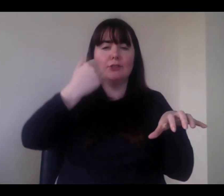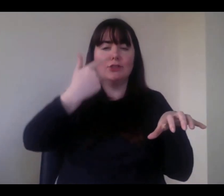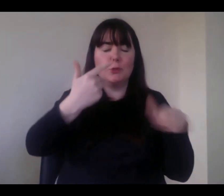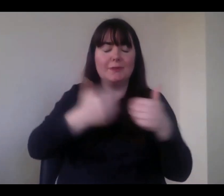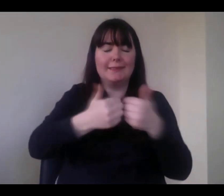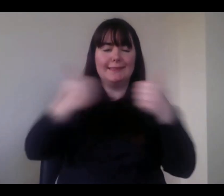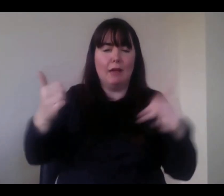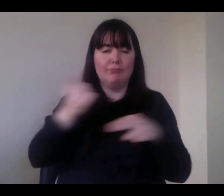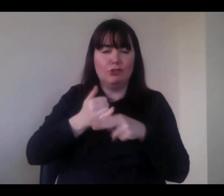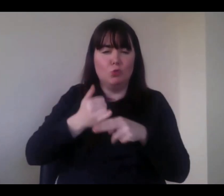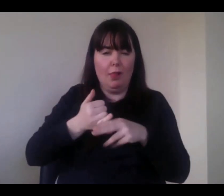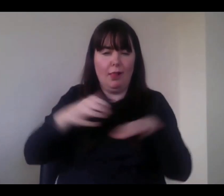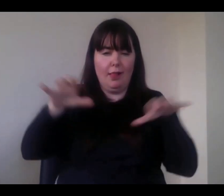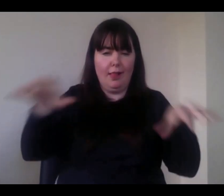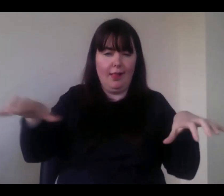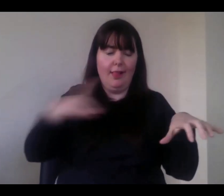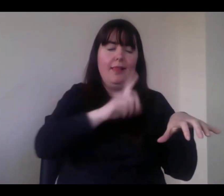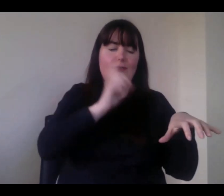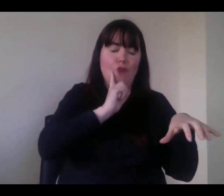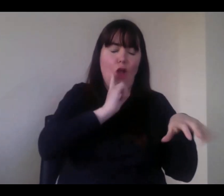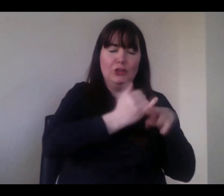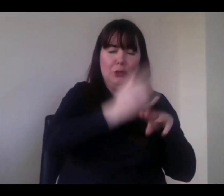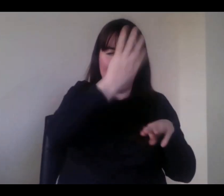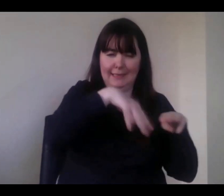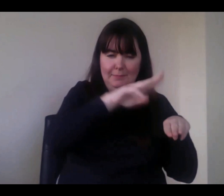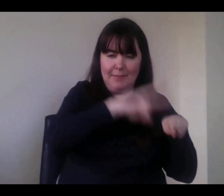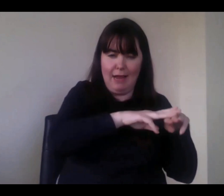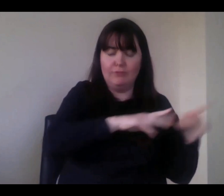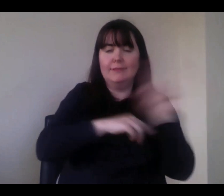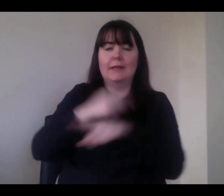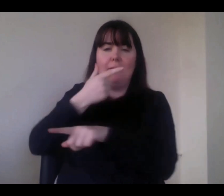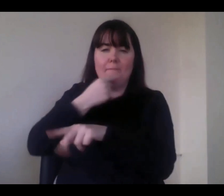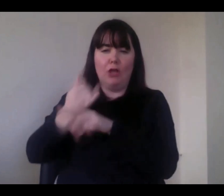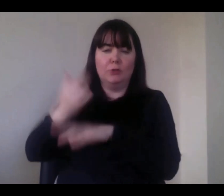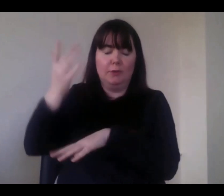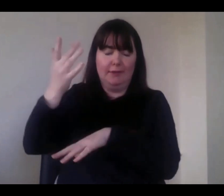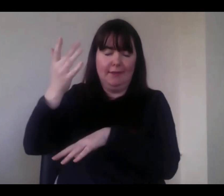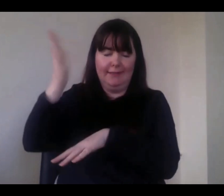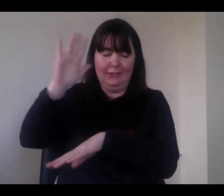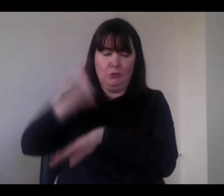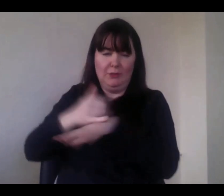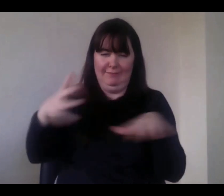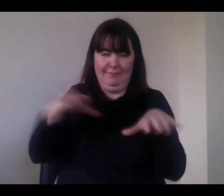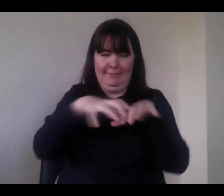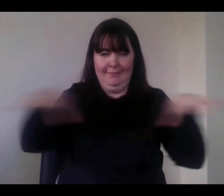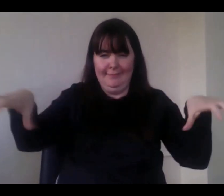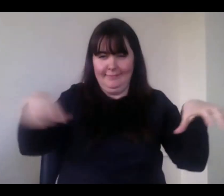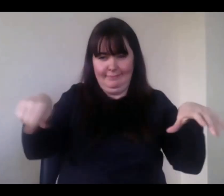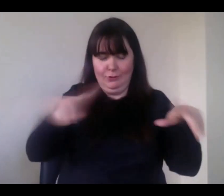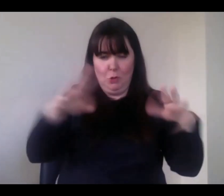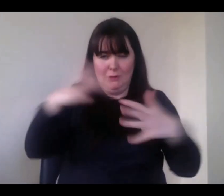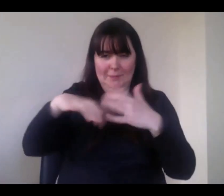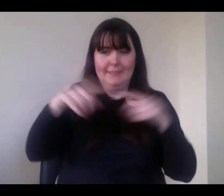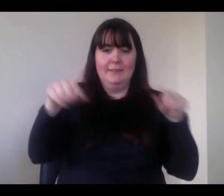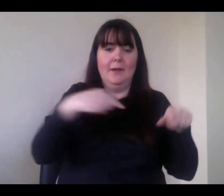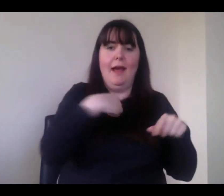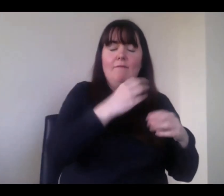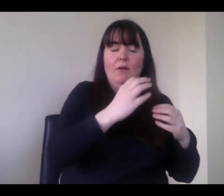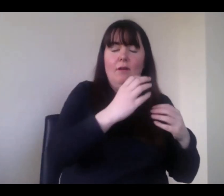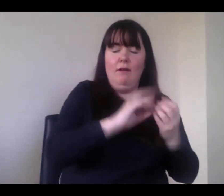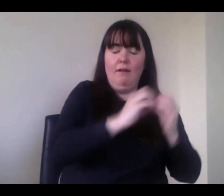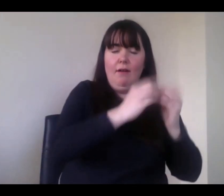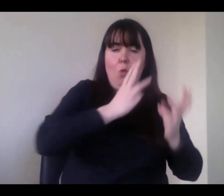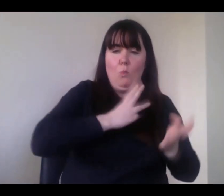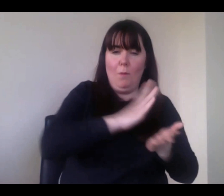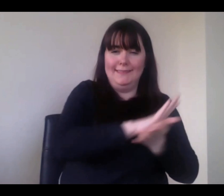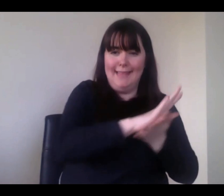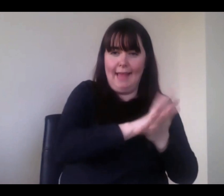St. Joseph's for Boys and St. Mary's for Girls, completely segregated.